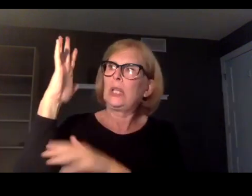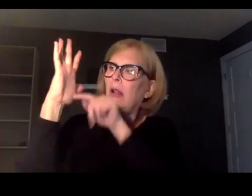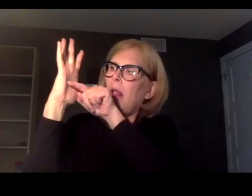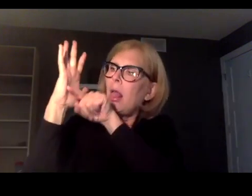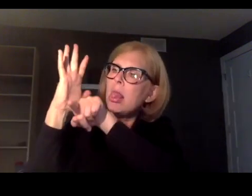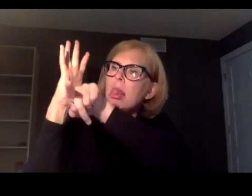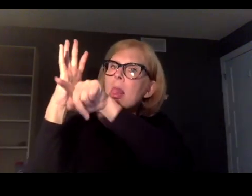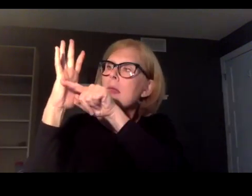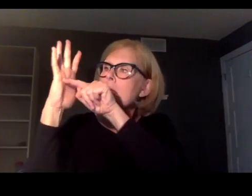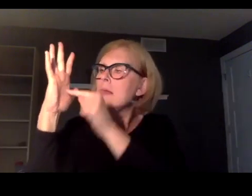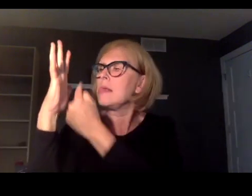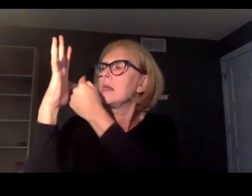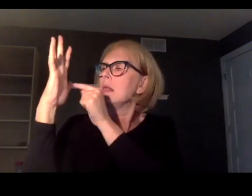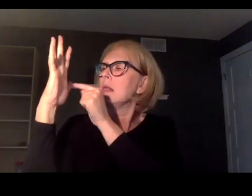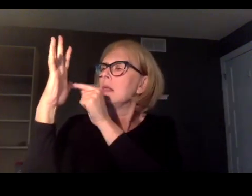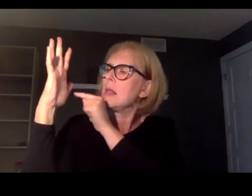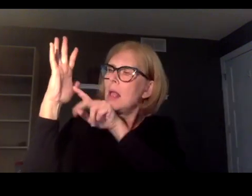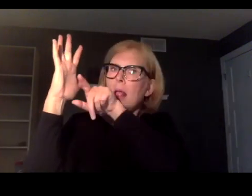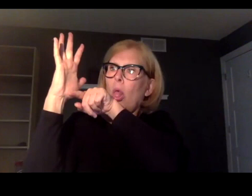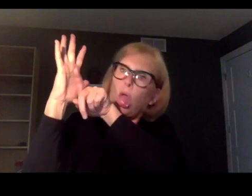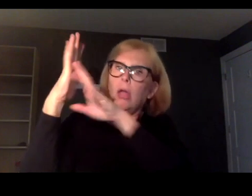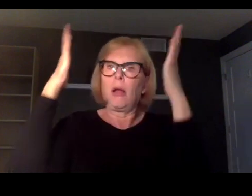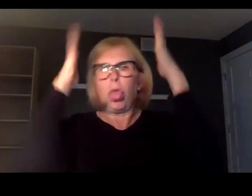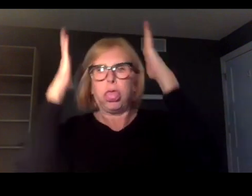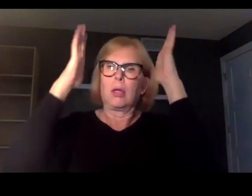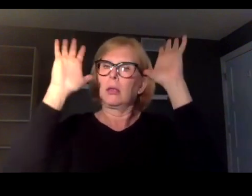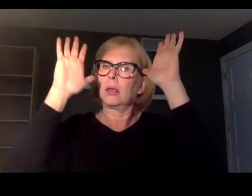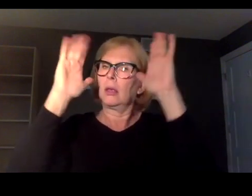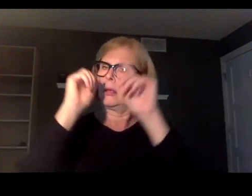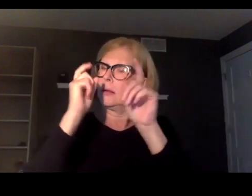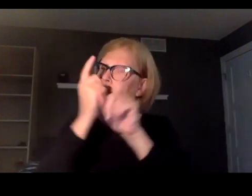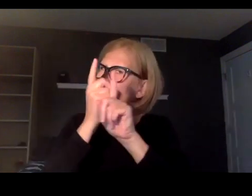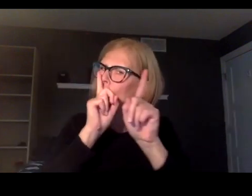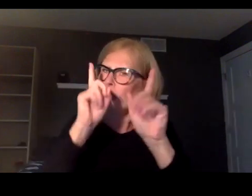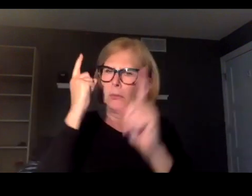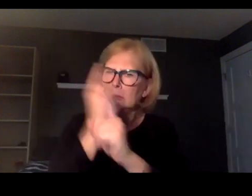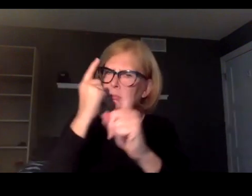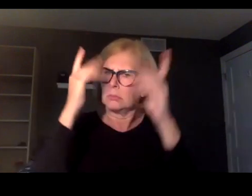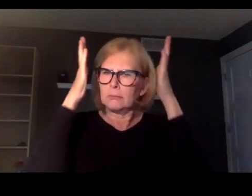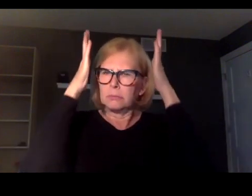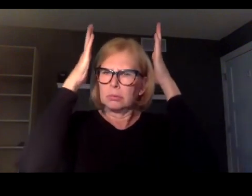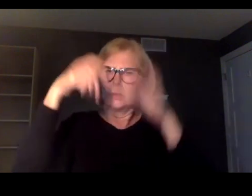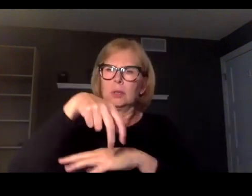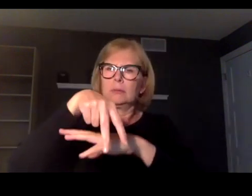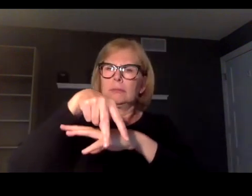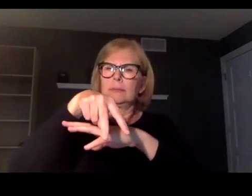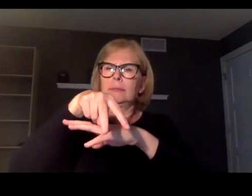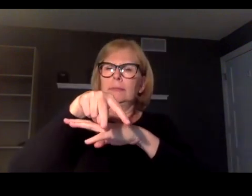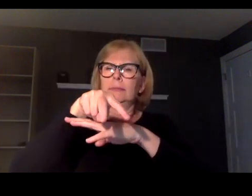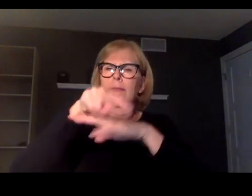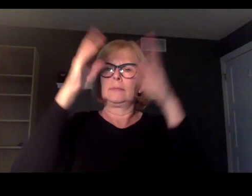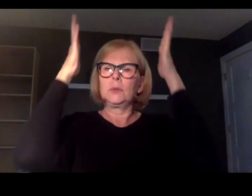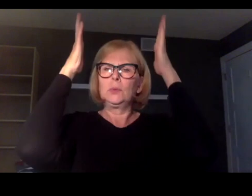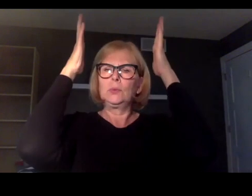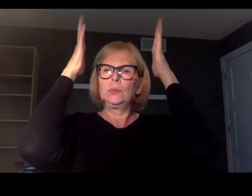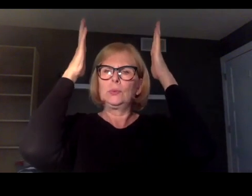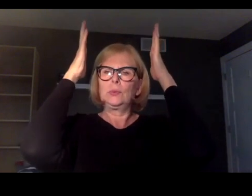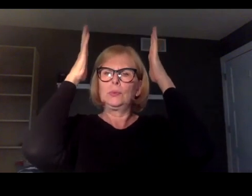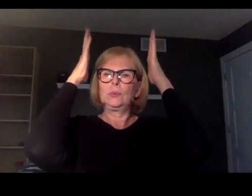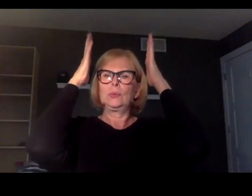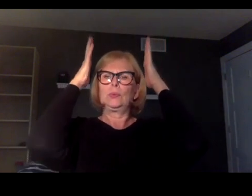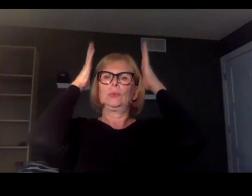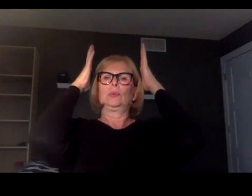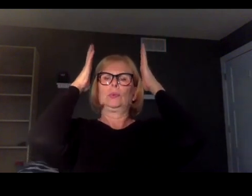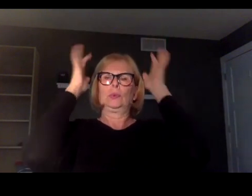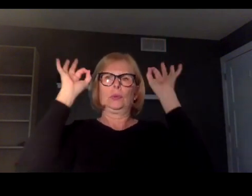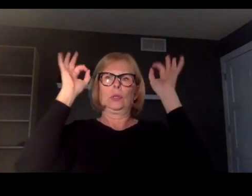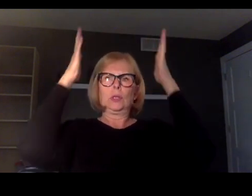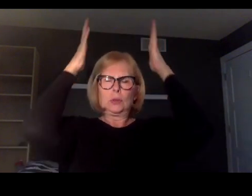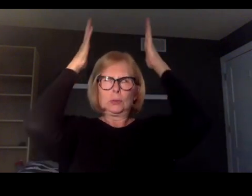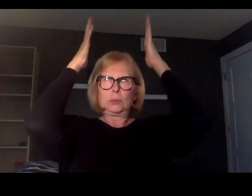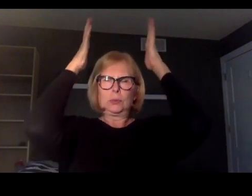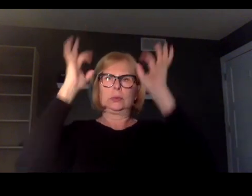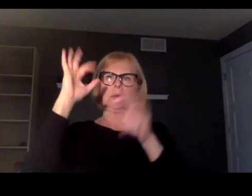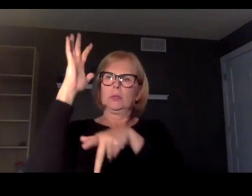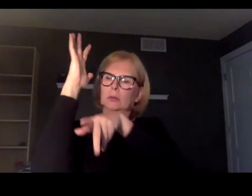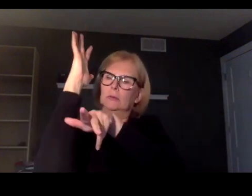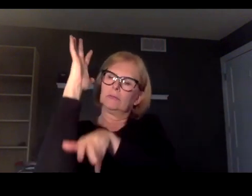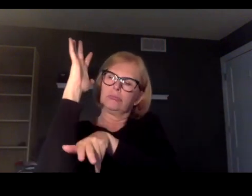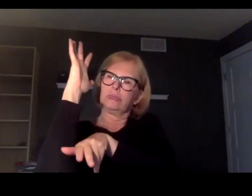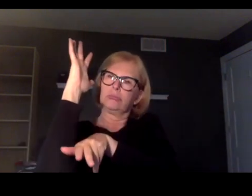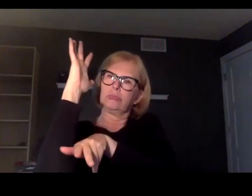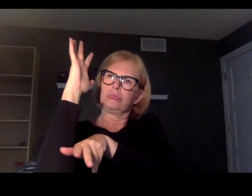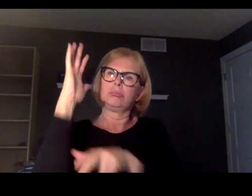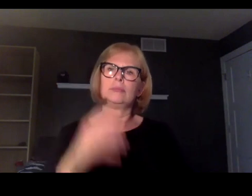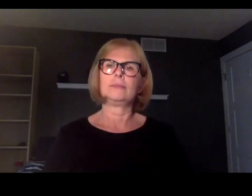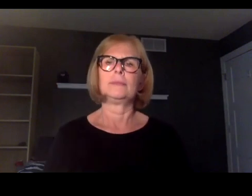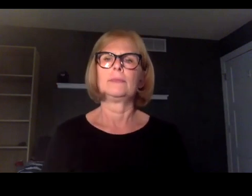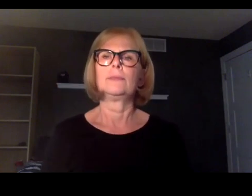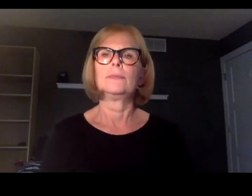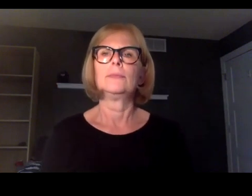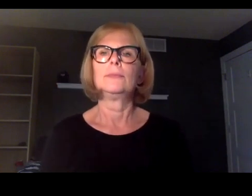so as not to disturb the caps on his head.